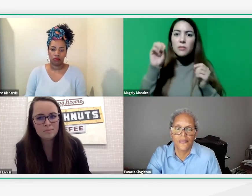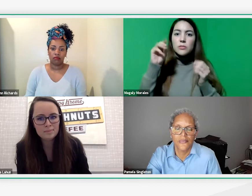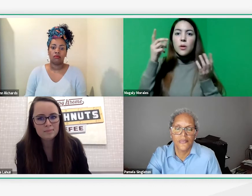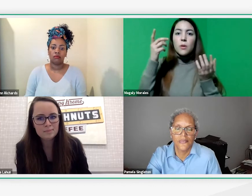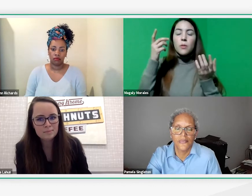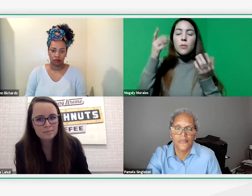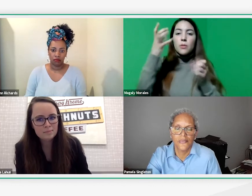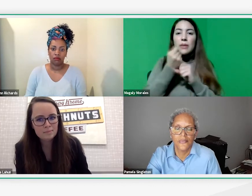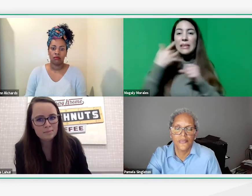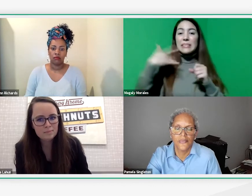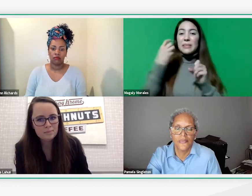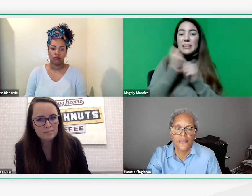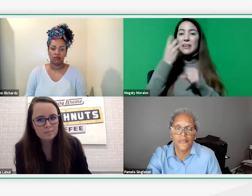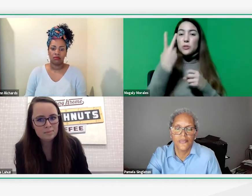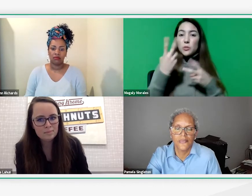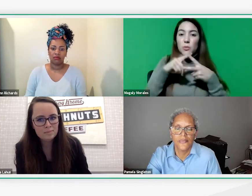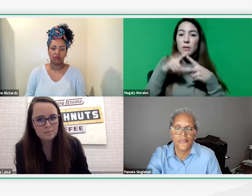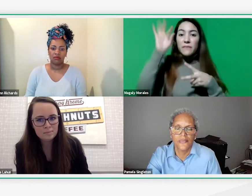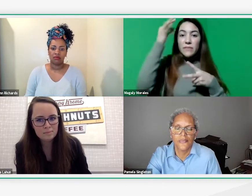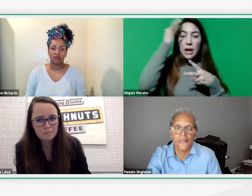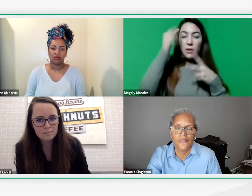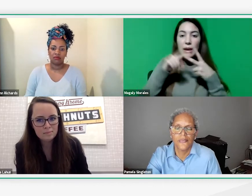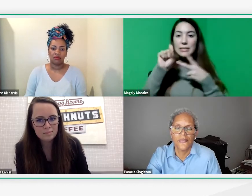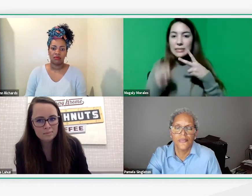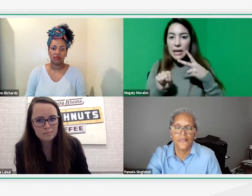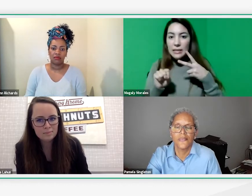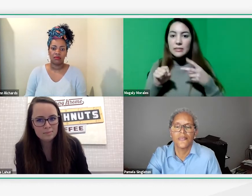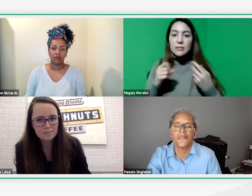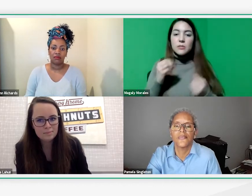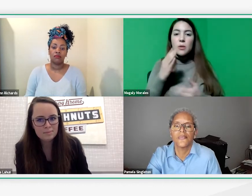But there are a few that don't. So we have to watch for whether our state does or not. So we